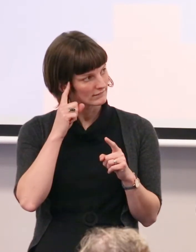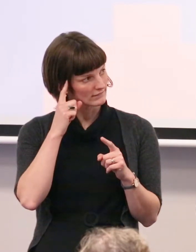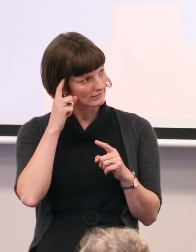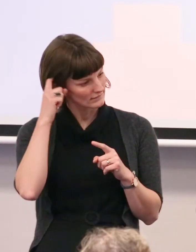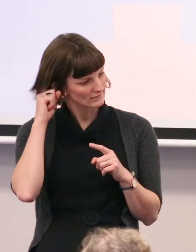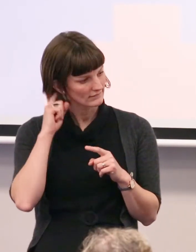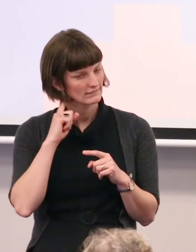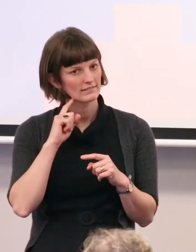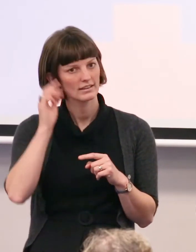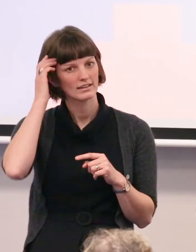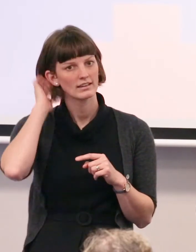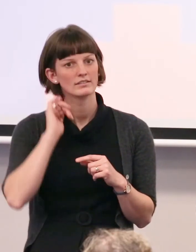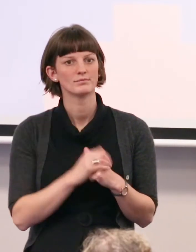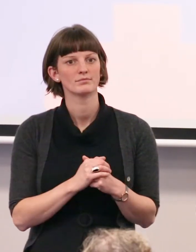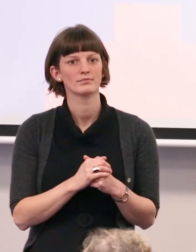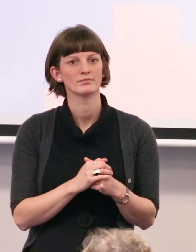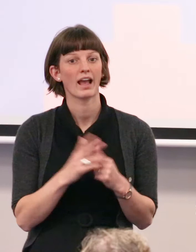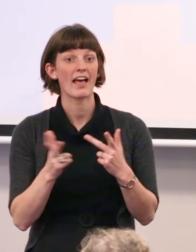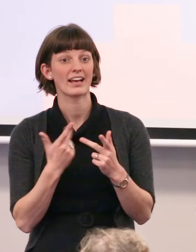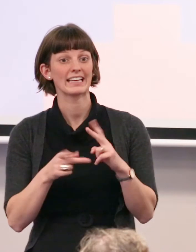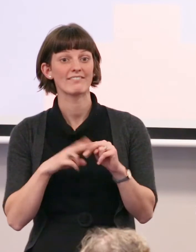we don't go down the road of inherent requirements -- developing inherent